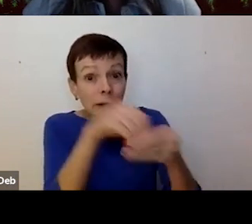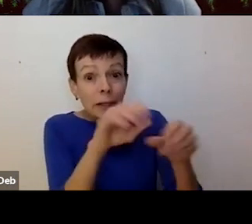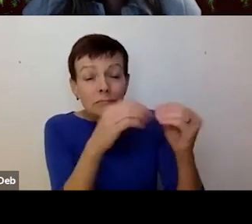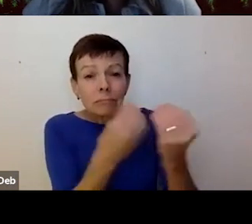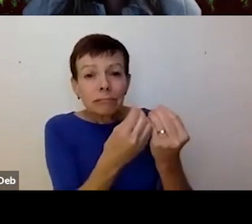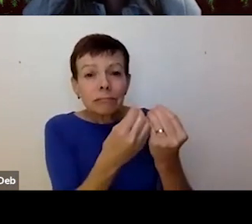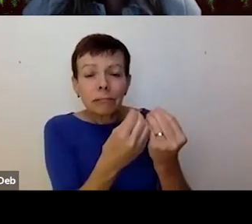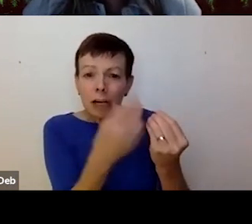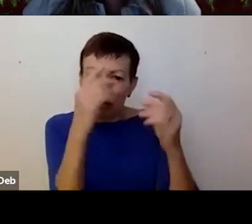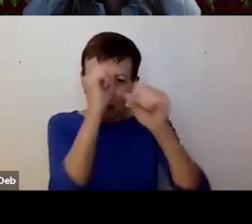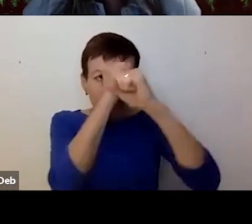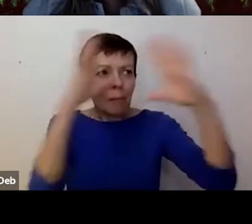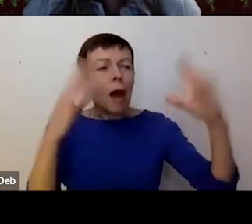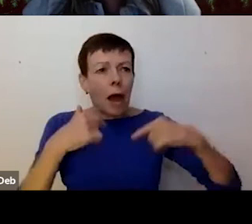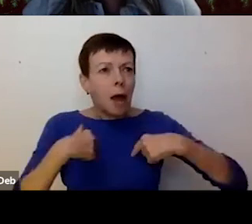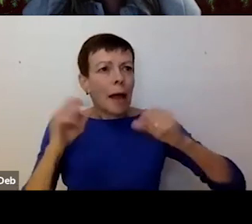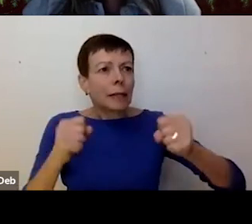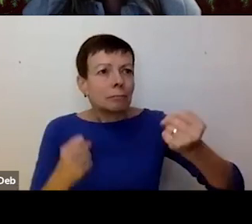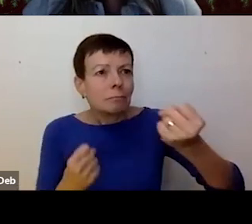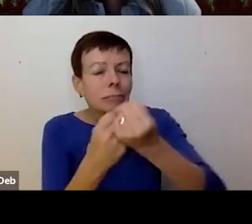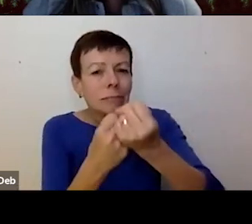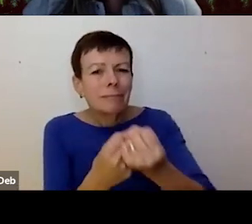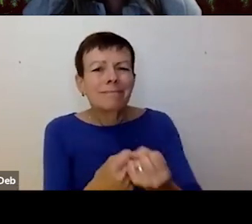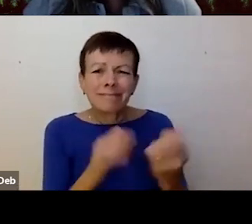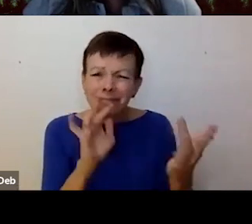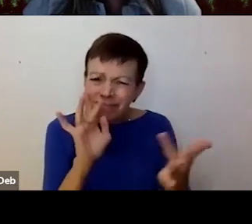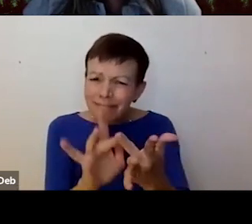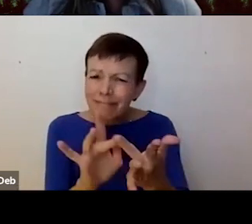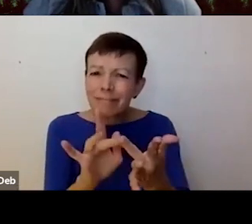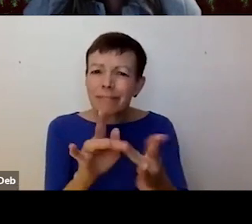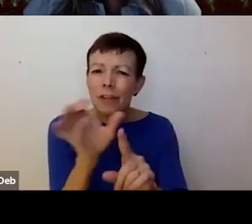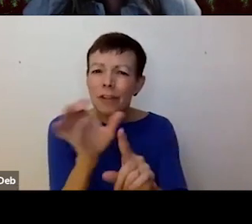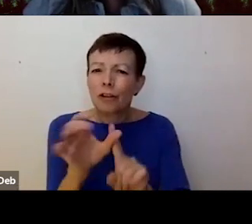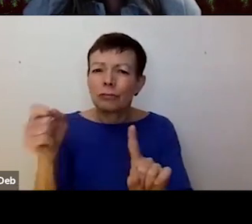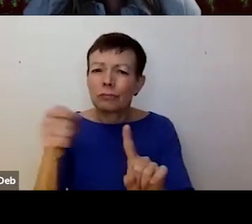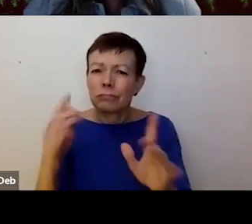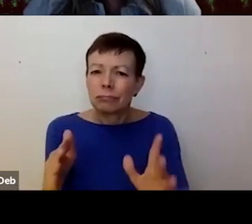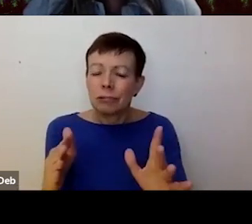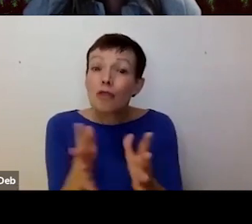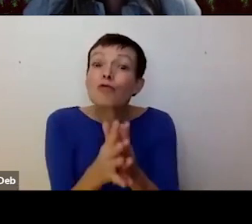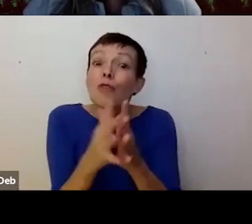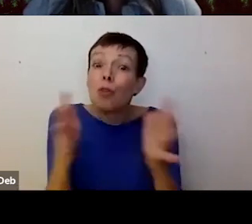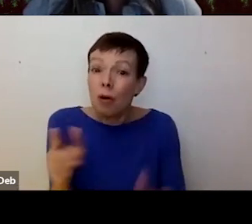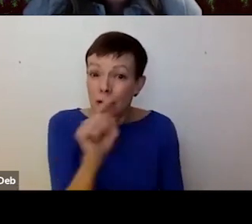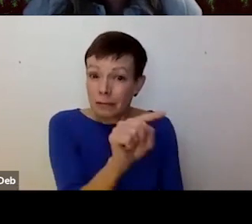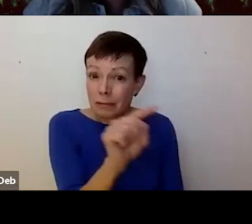to reach out to the cultural instigators. There is lots you can do to help, to be allies,